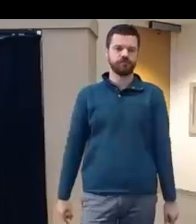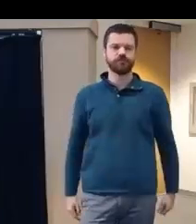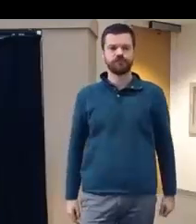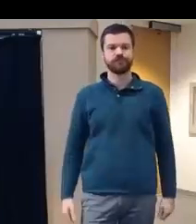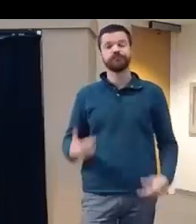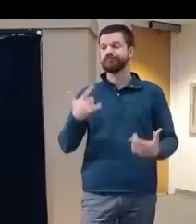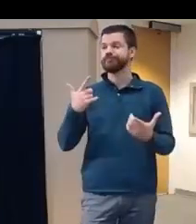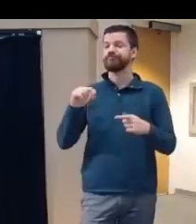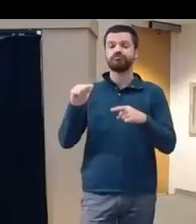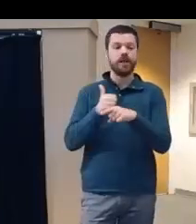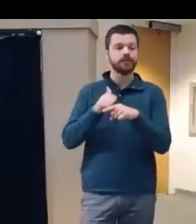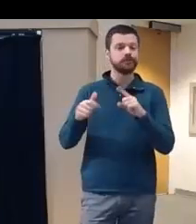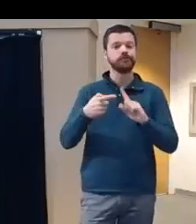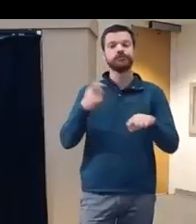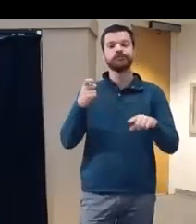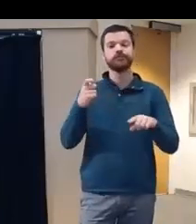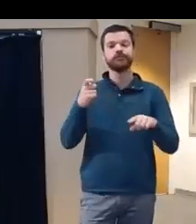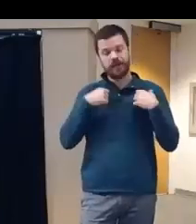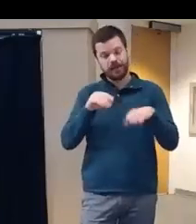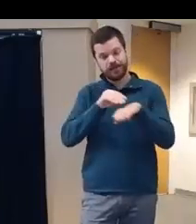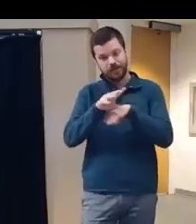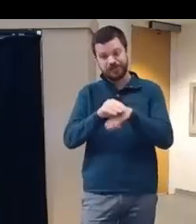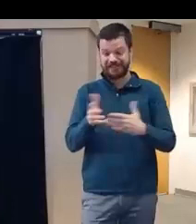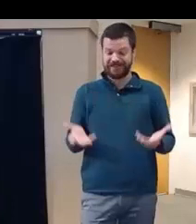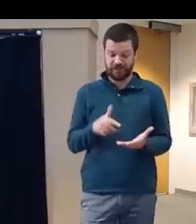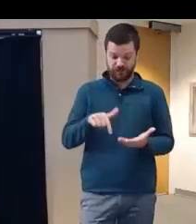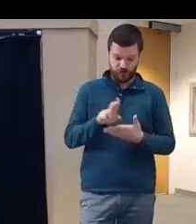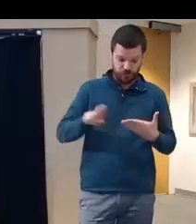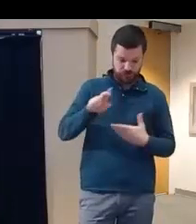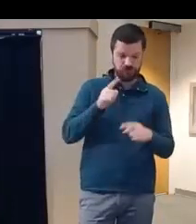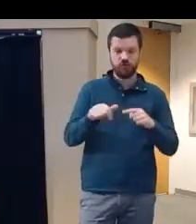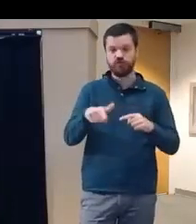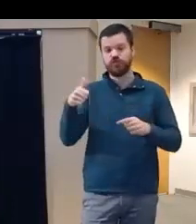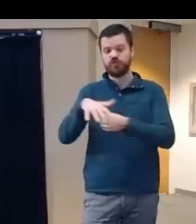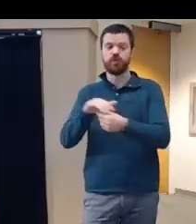practicum from mental health counseling programs both here at the University and elsewhere we heard